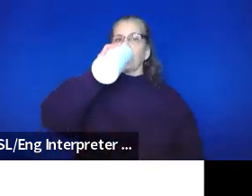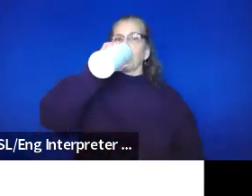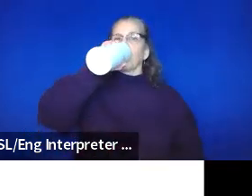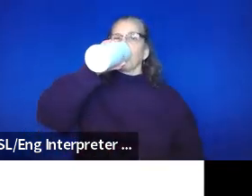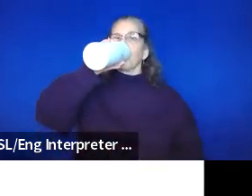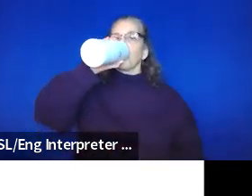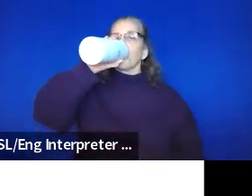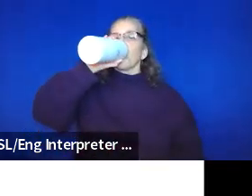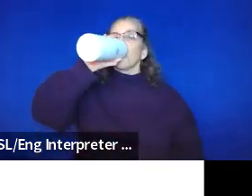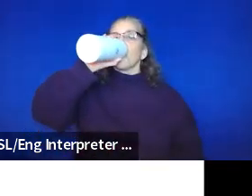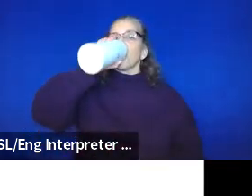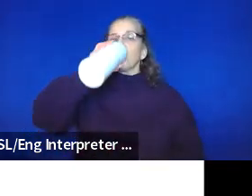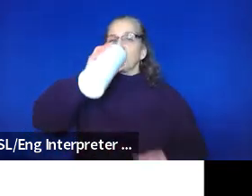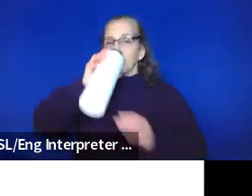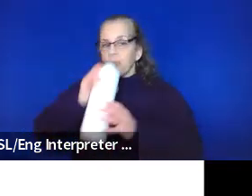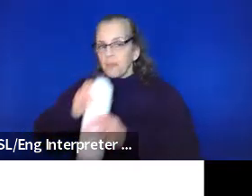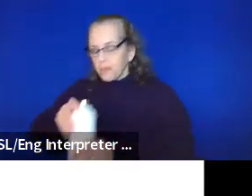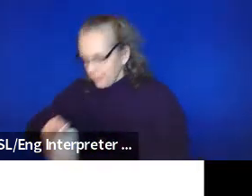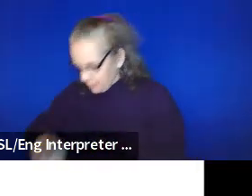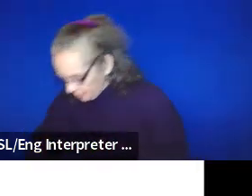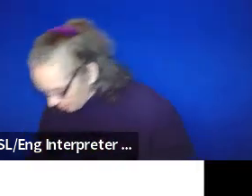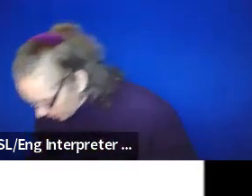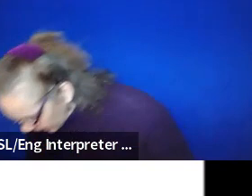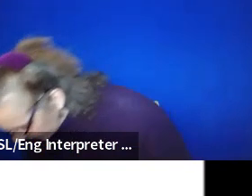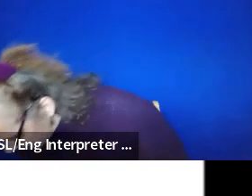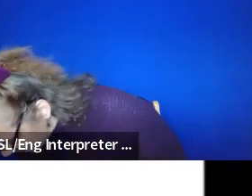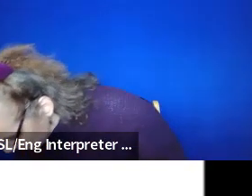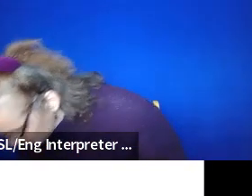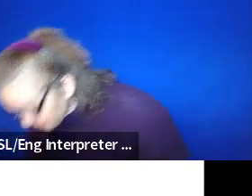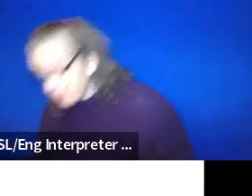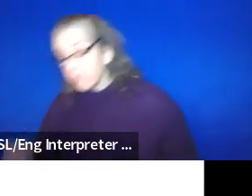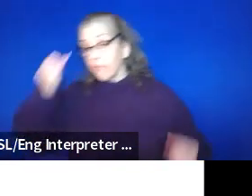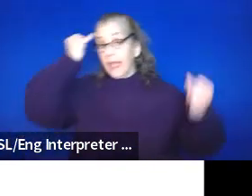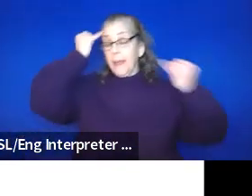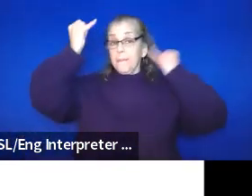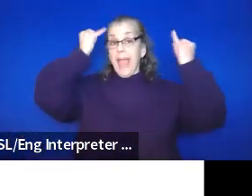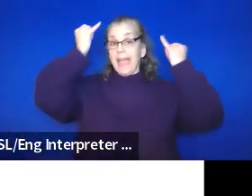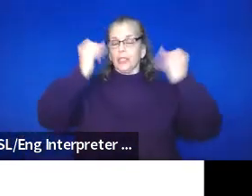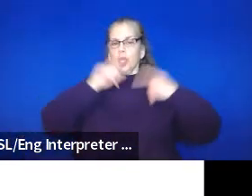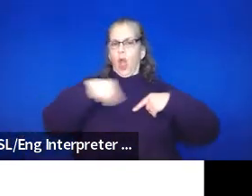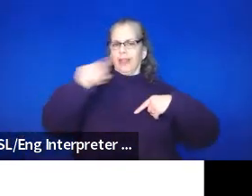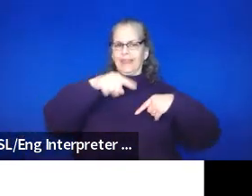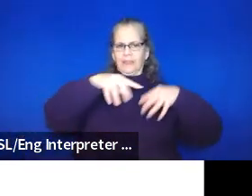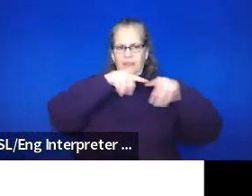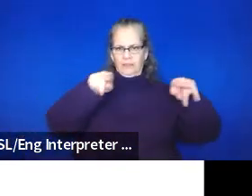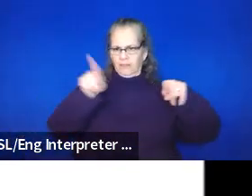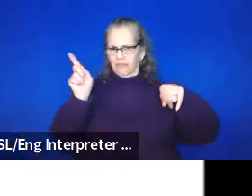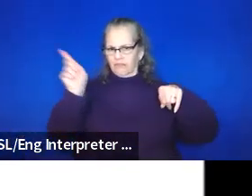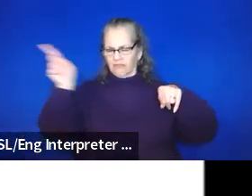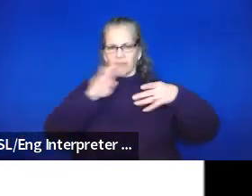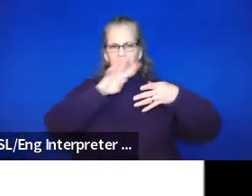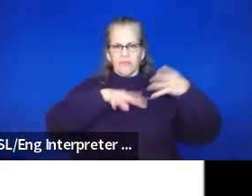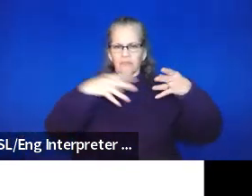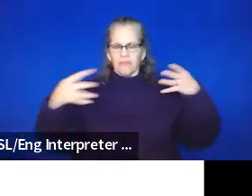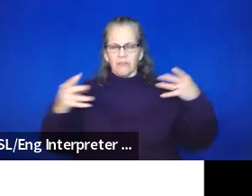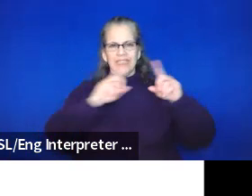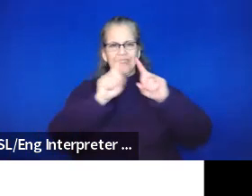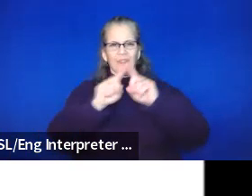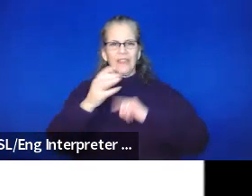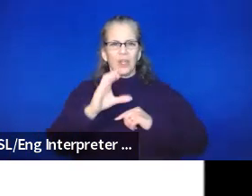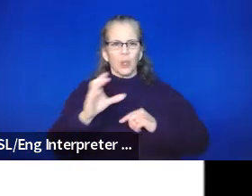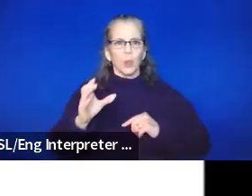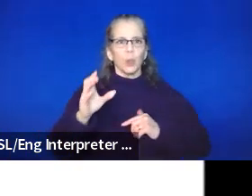cues, that where you could have miscommunication, ambiguity, there's a ton of opportunities